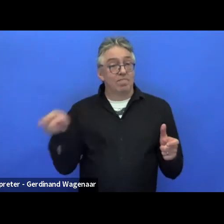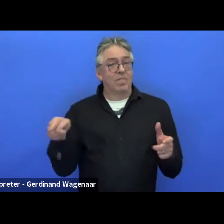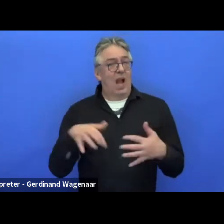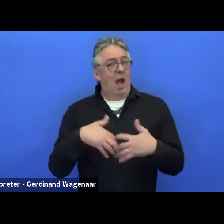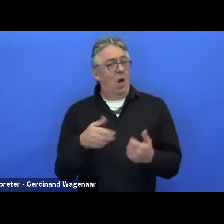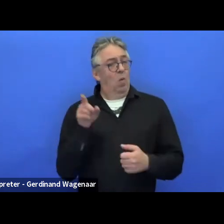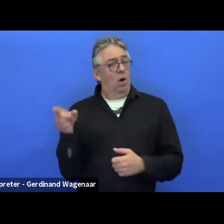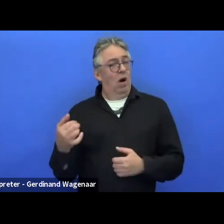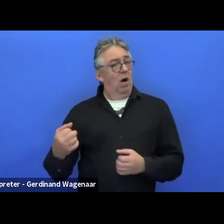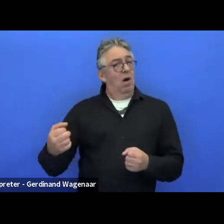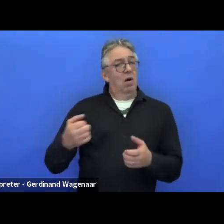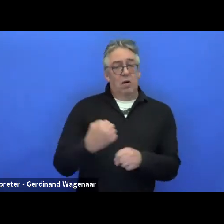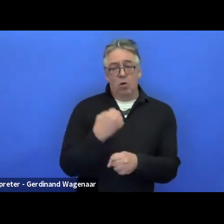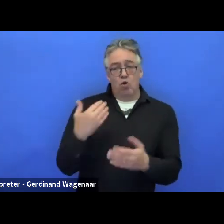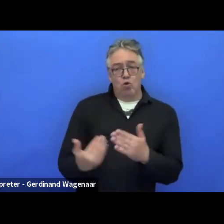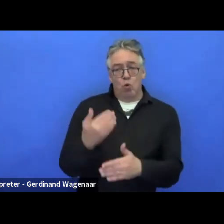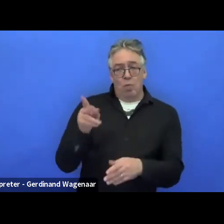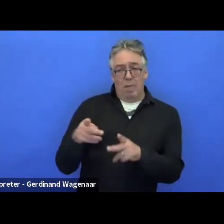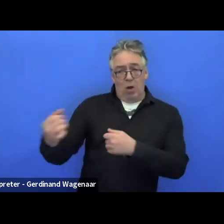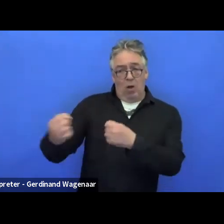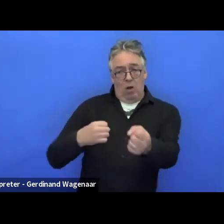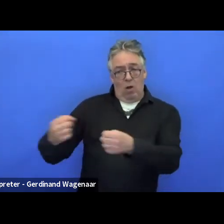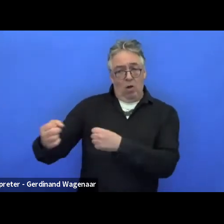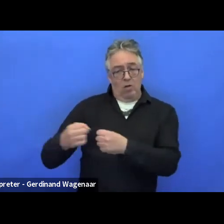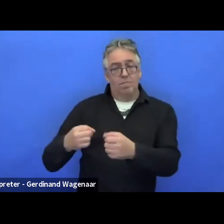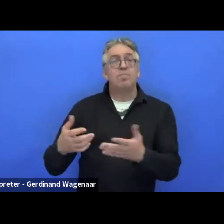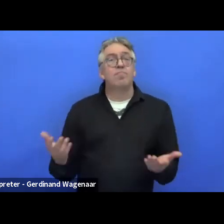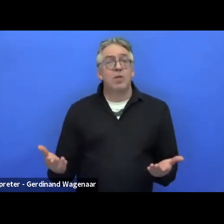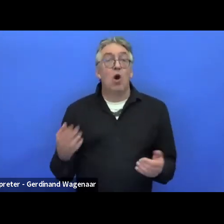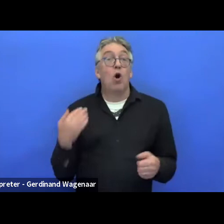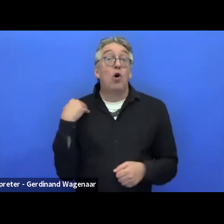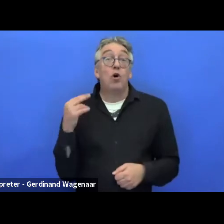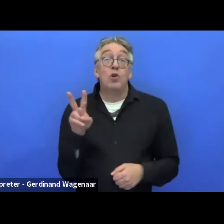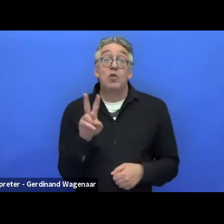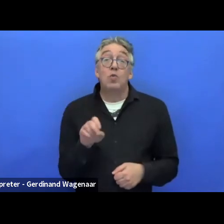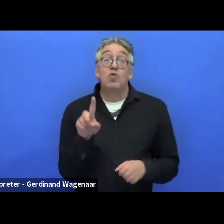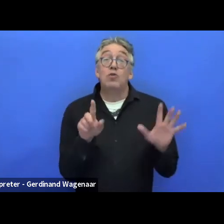Back in 2017, we received a complaint from two candidates in competitions